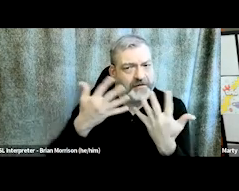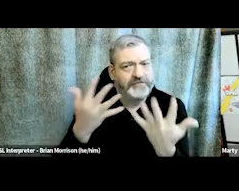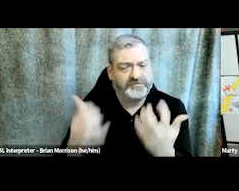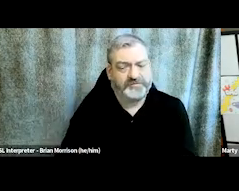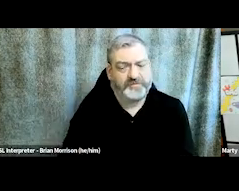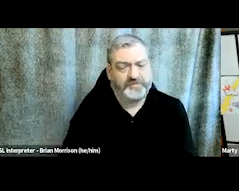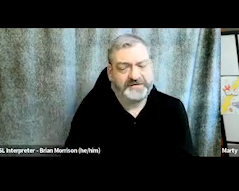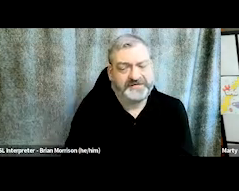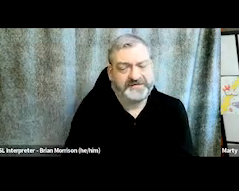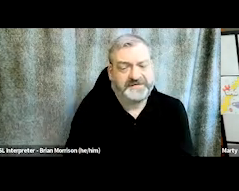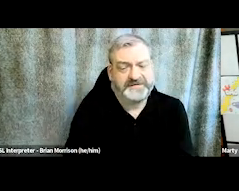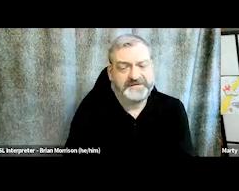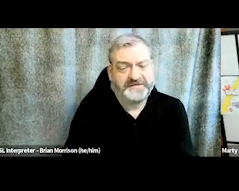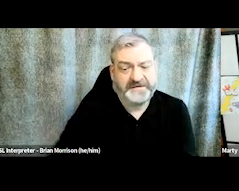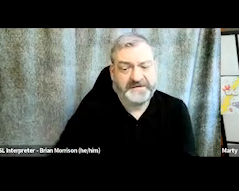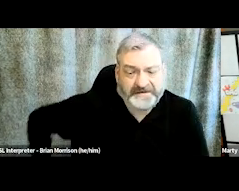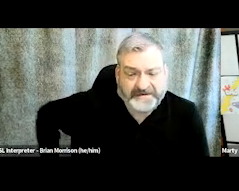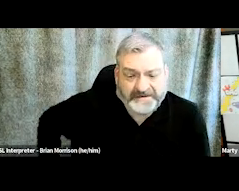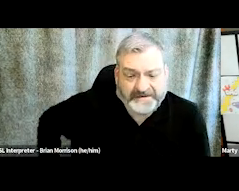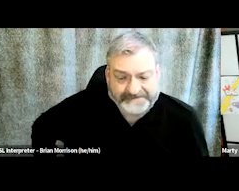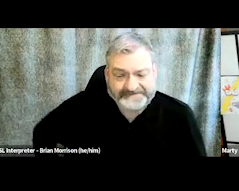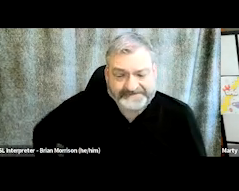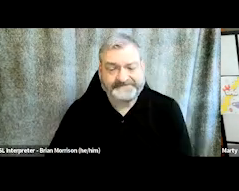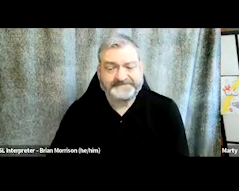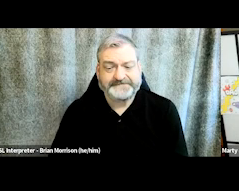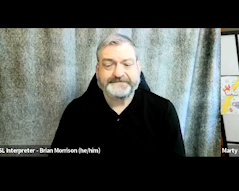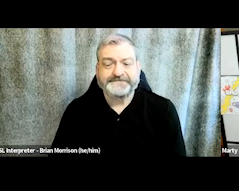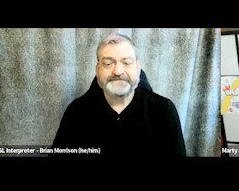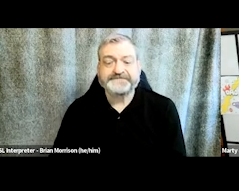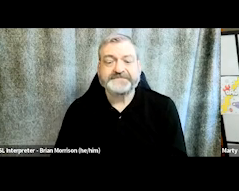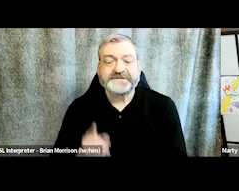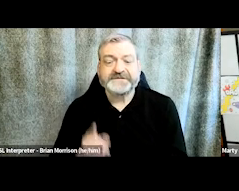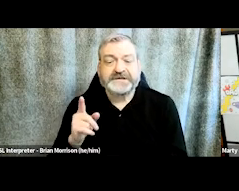and I think particularly in the arts, who are doing some really innovative